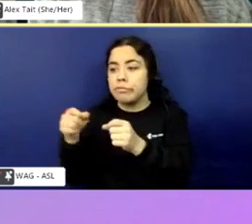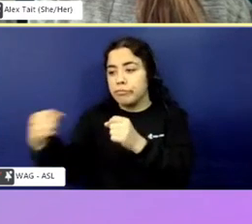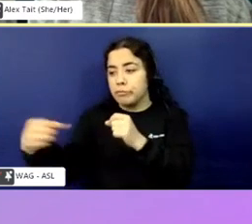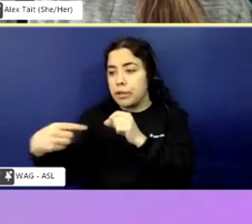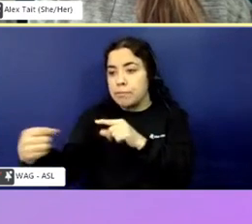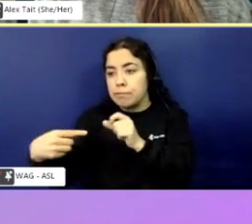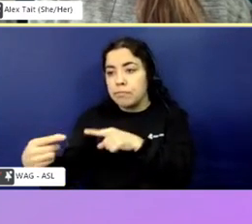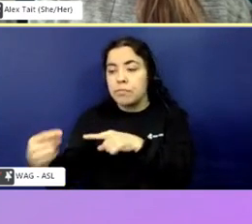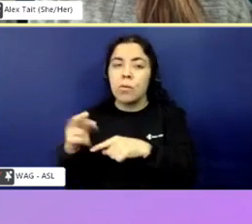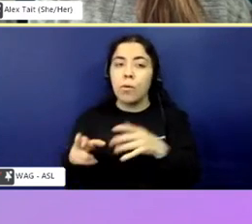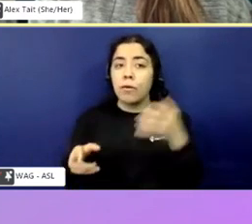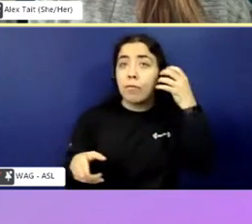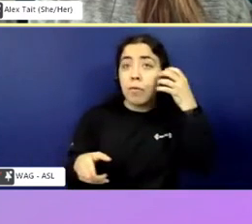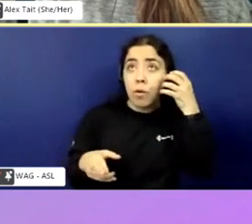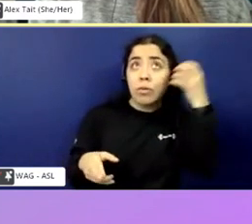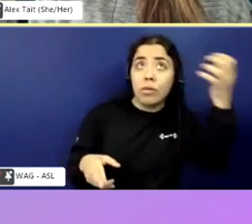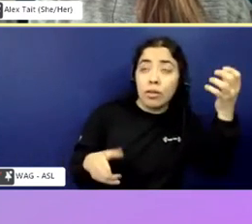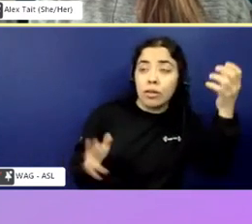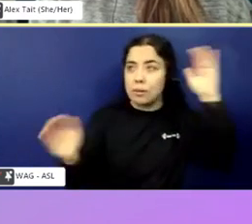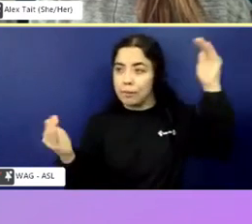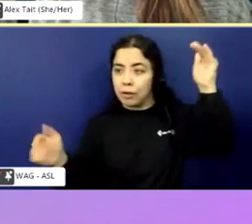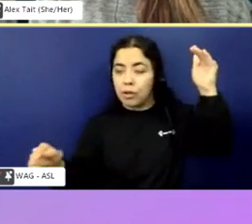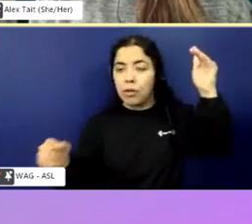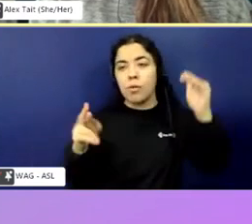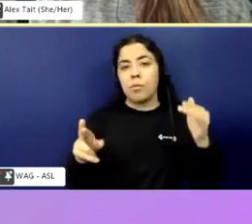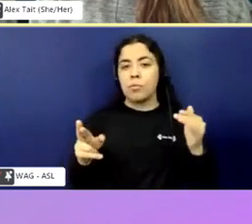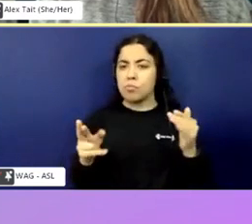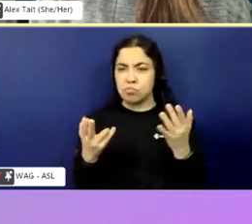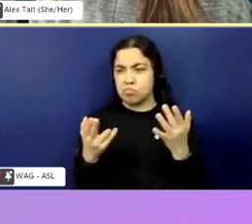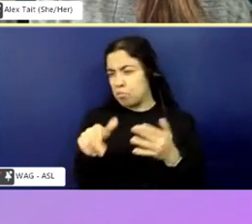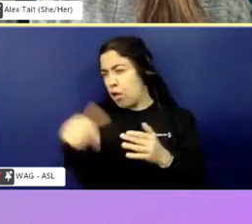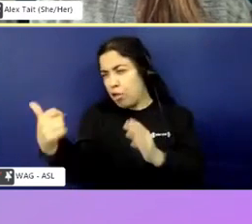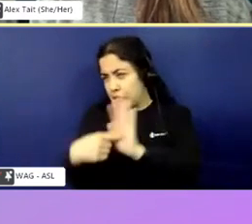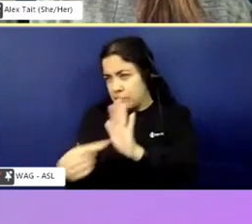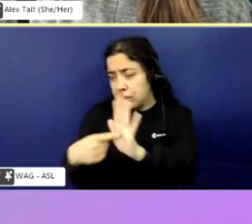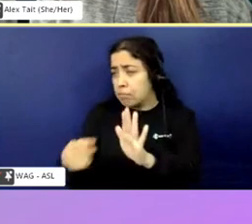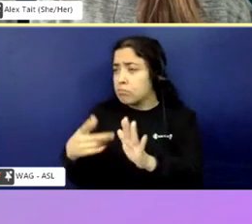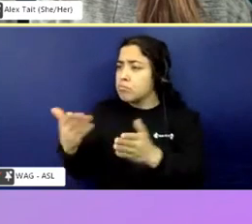For example, getting customer support from us chat service versus talking to the phone, someone on booking